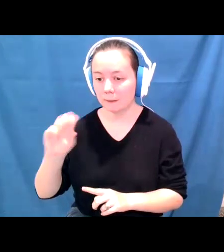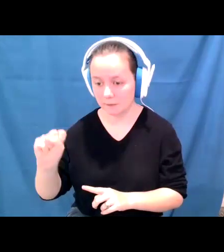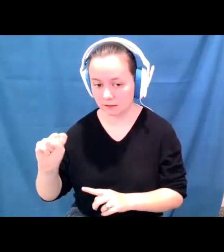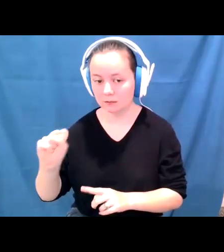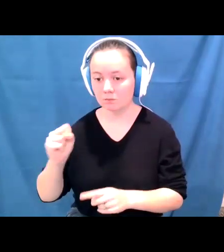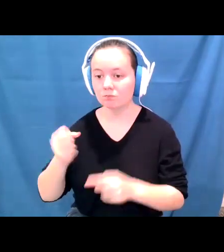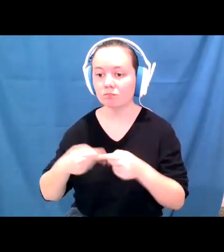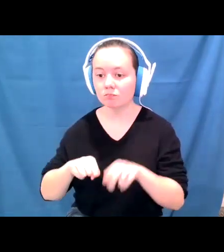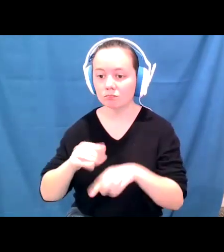Next slide, please.